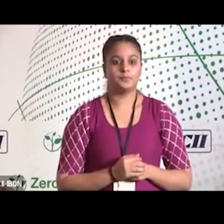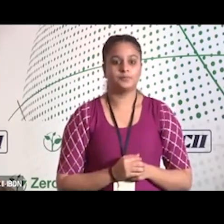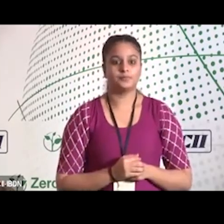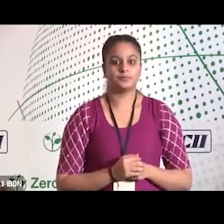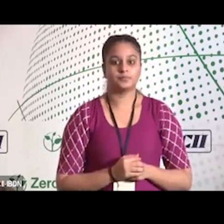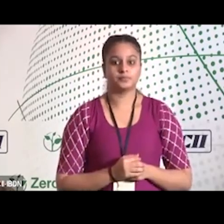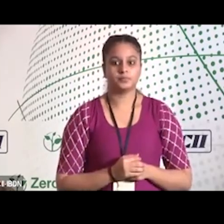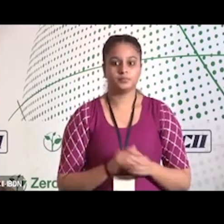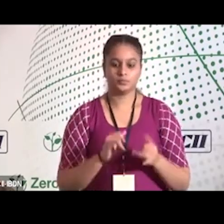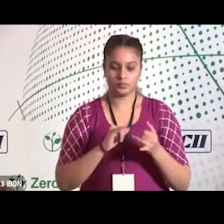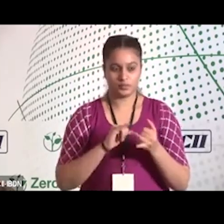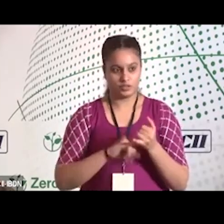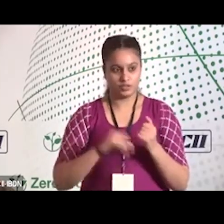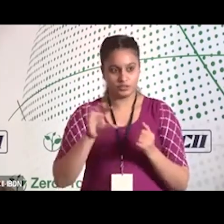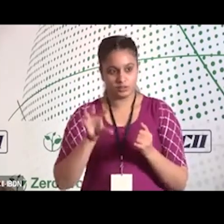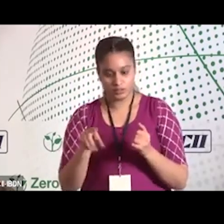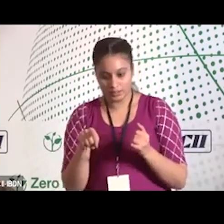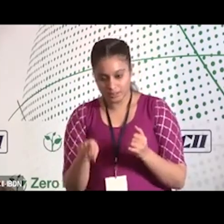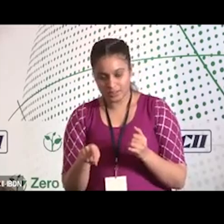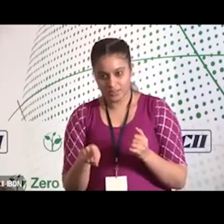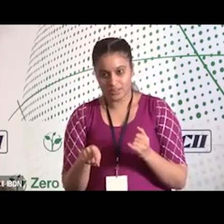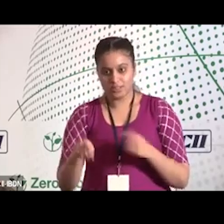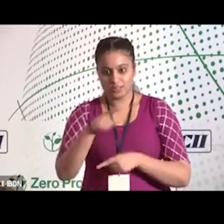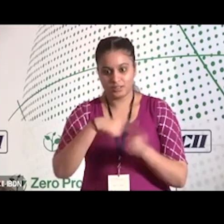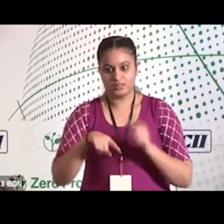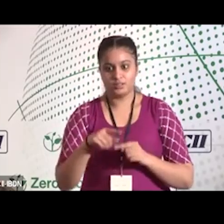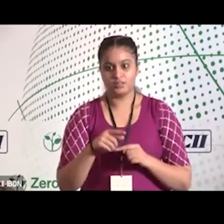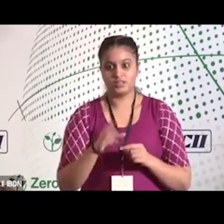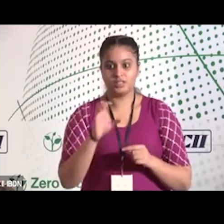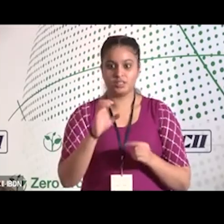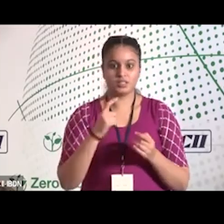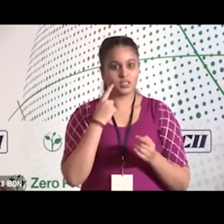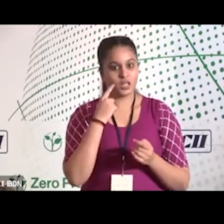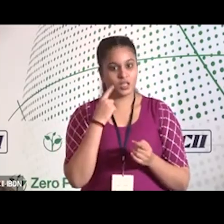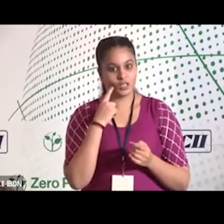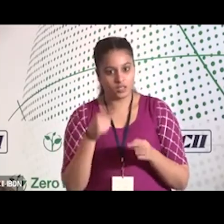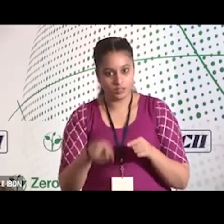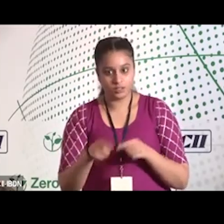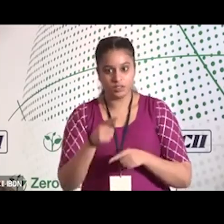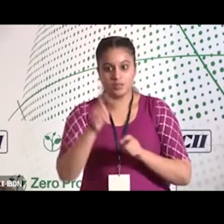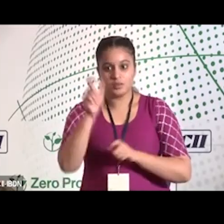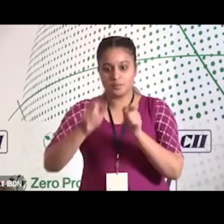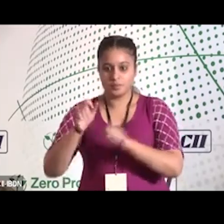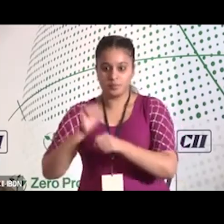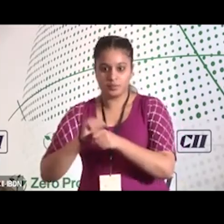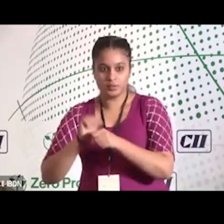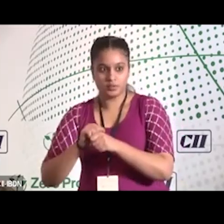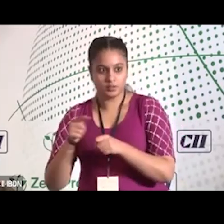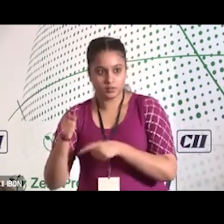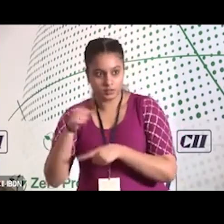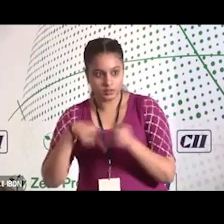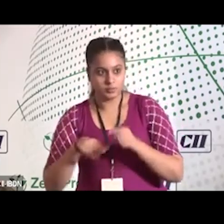so industry Lanka for example, similar to this, the idea is the employers federation